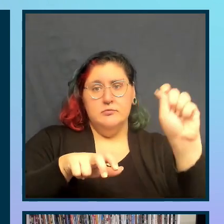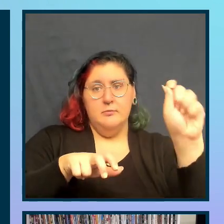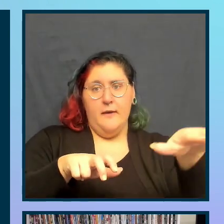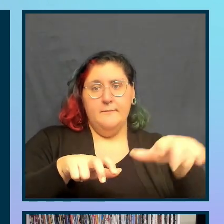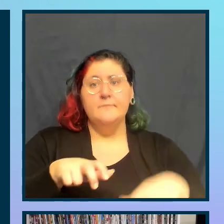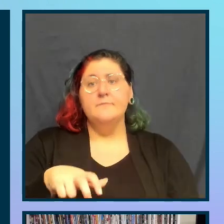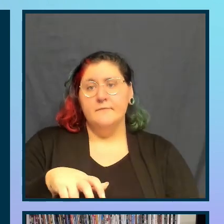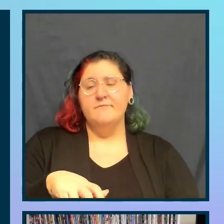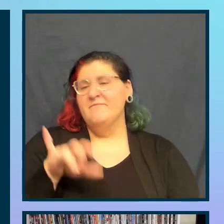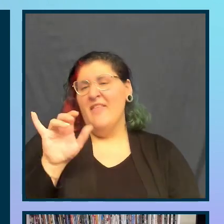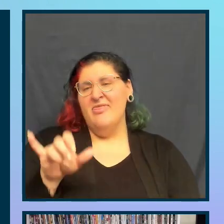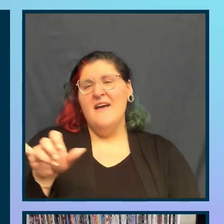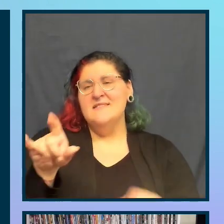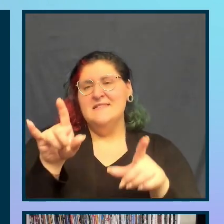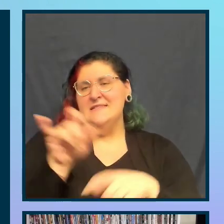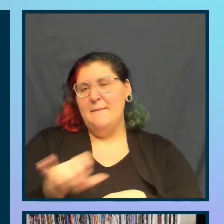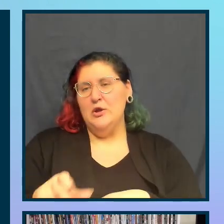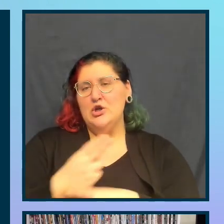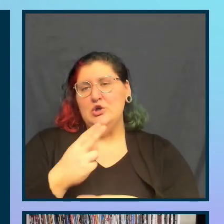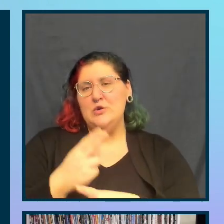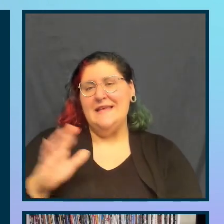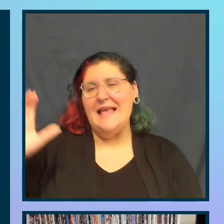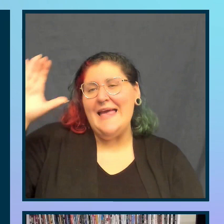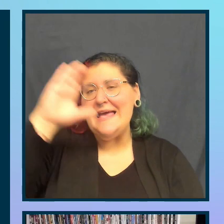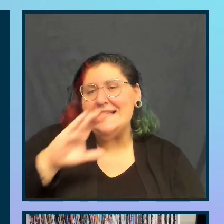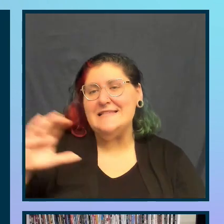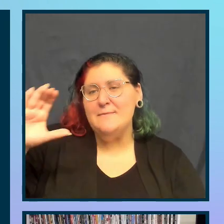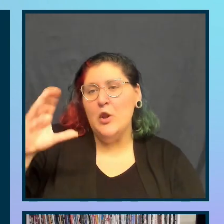on an actual device. And the other method for content discovery